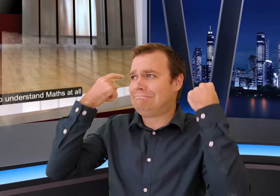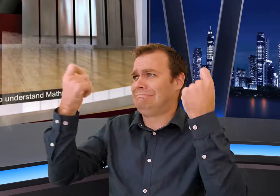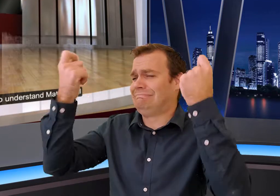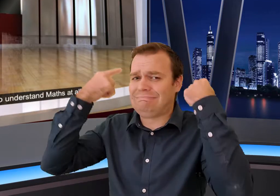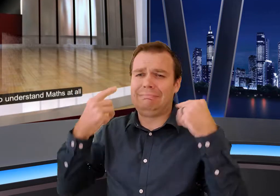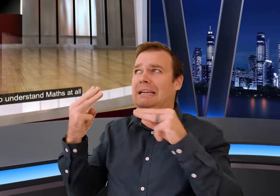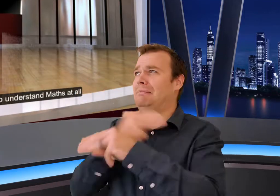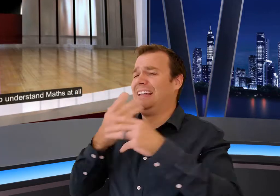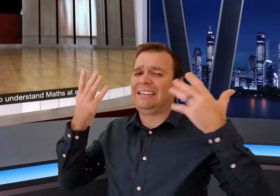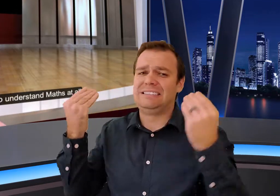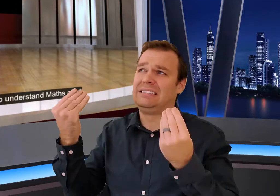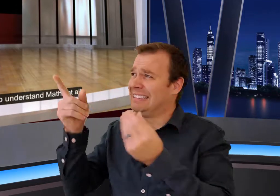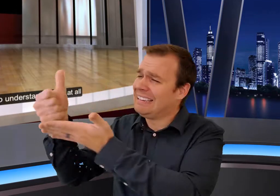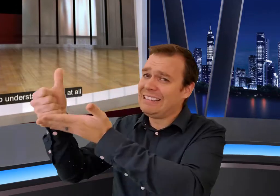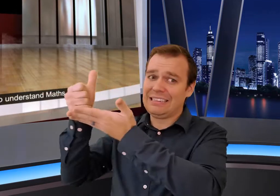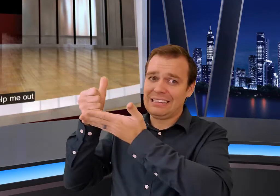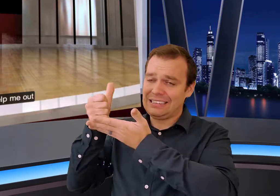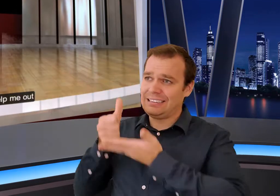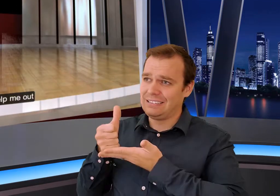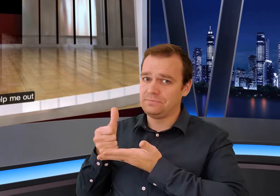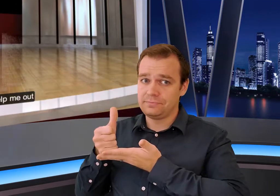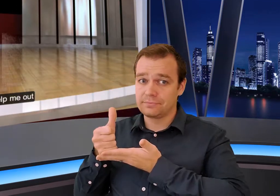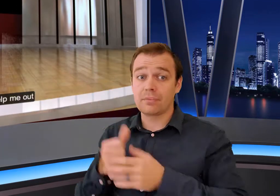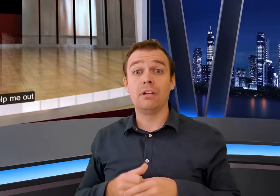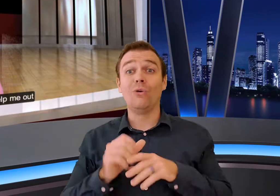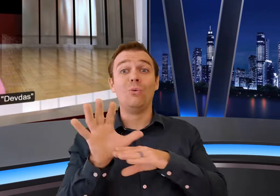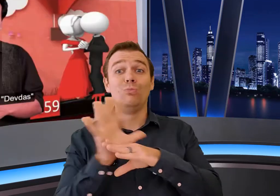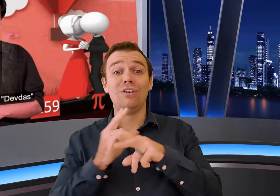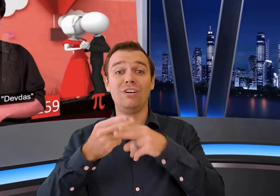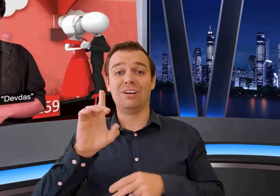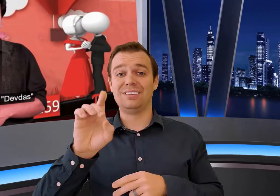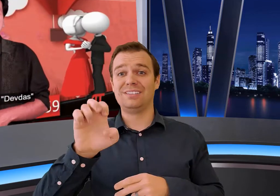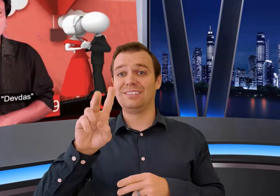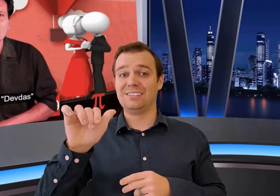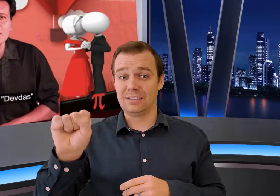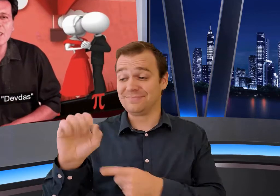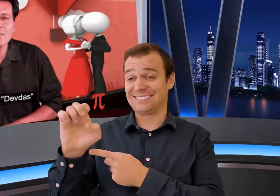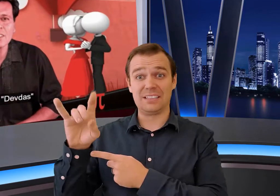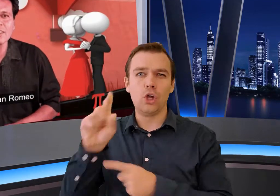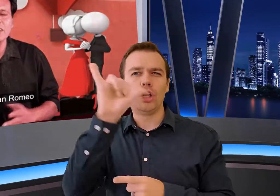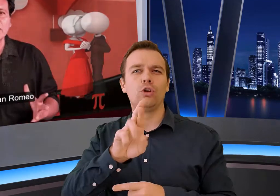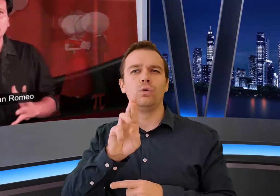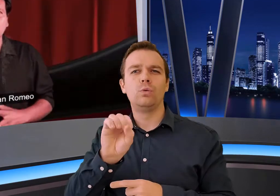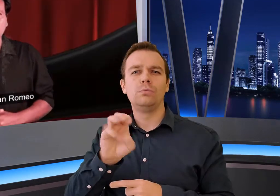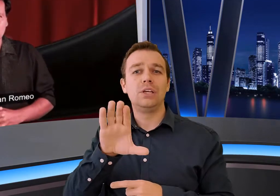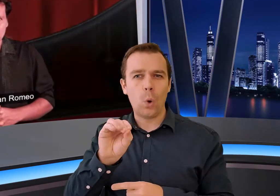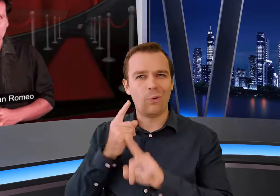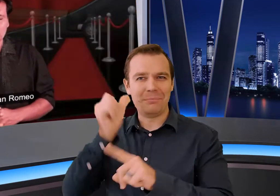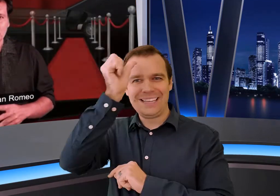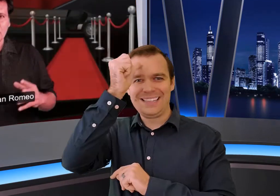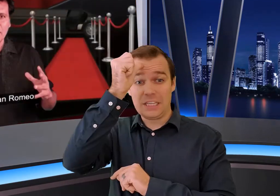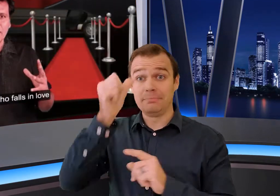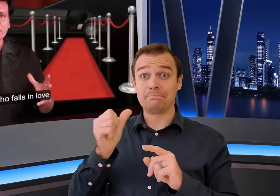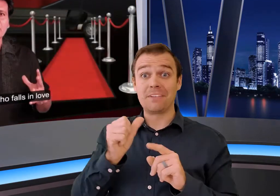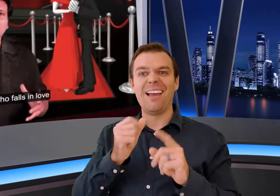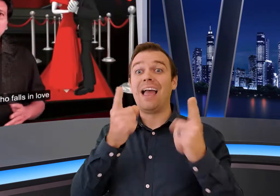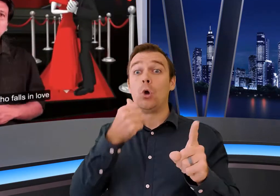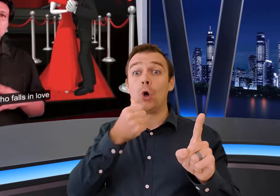and said "Dad! I am not able to understand Maths at all You need to help me out A movie called "Devdas" Devdas is Indian Romeo